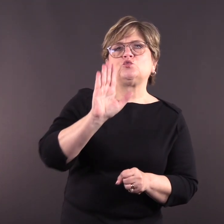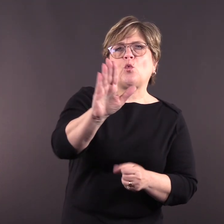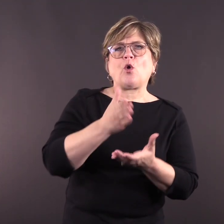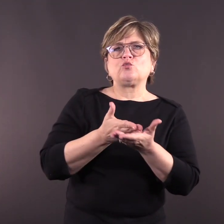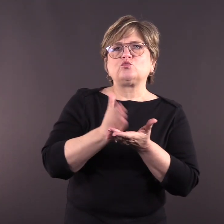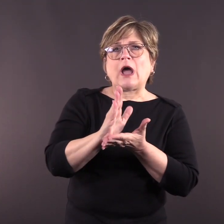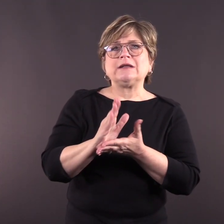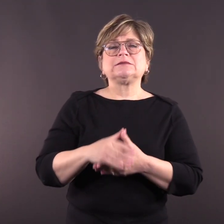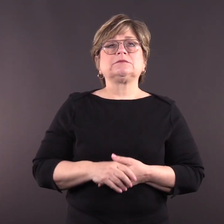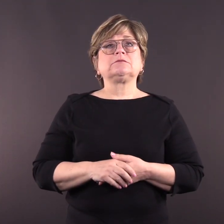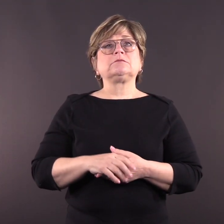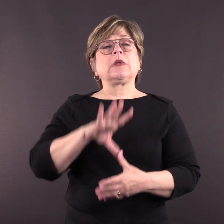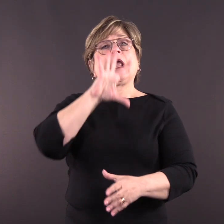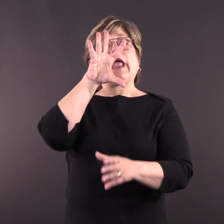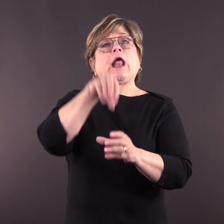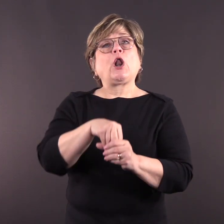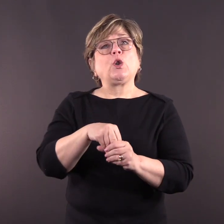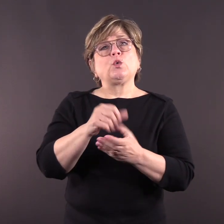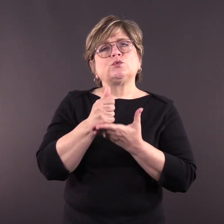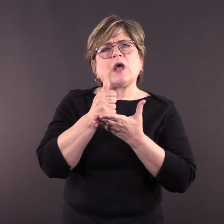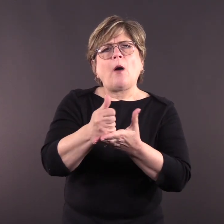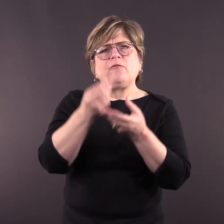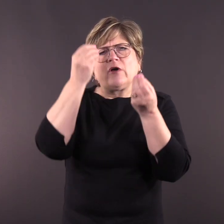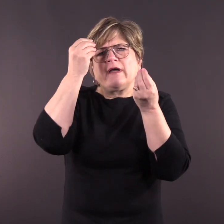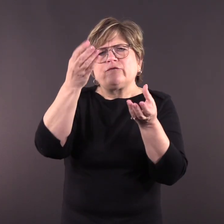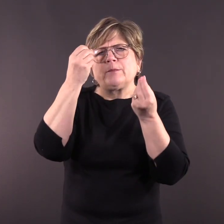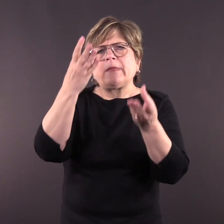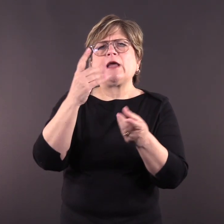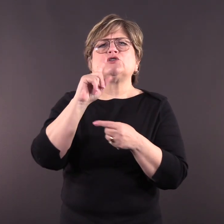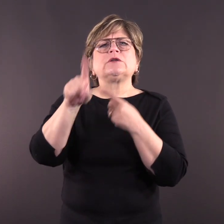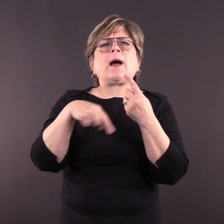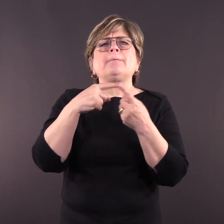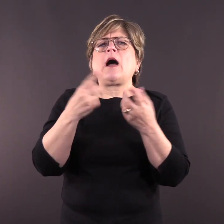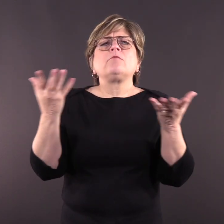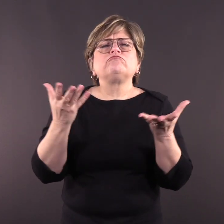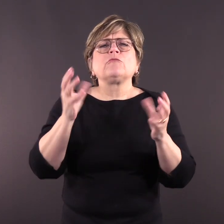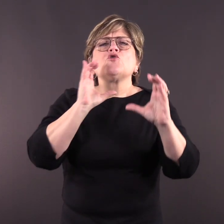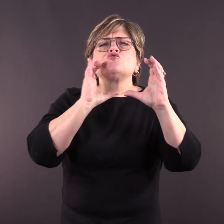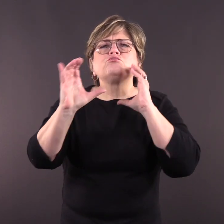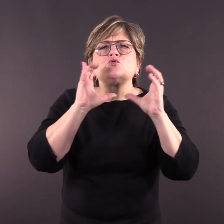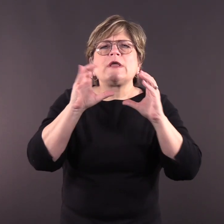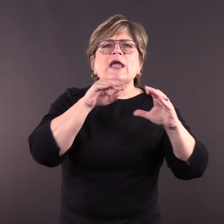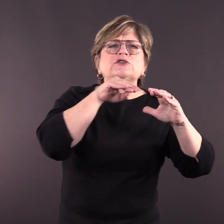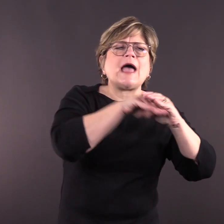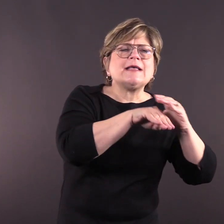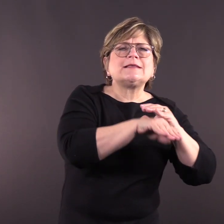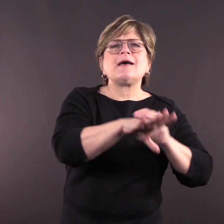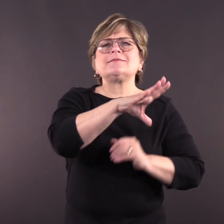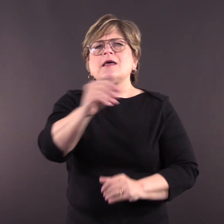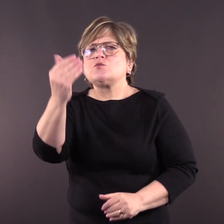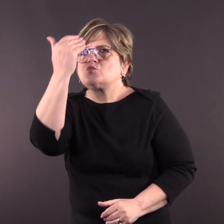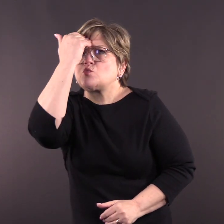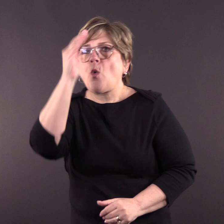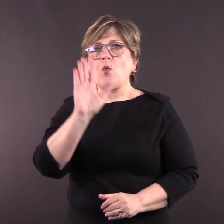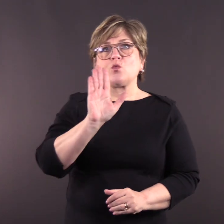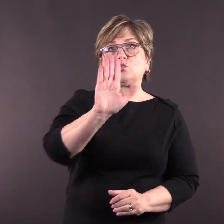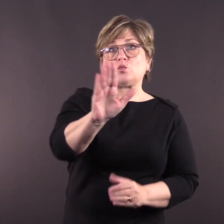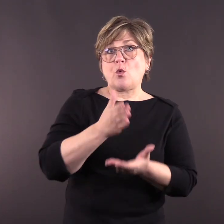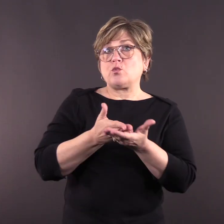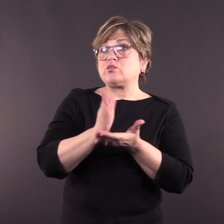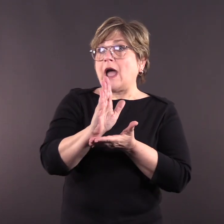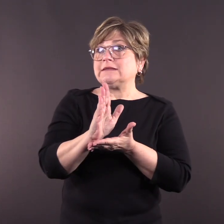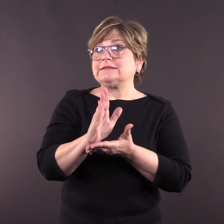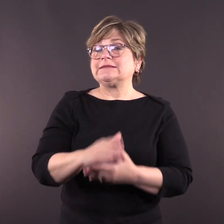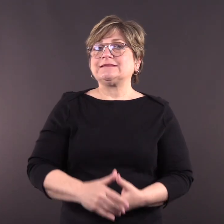Rights.” It includes helpful information about communication access and knowing your rights.